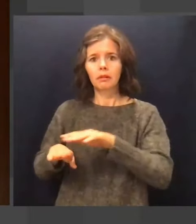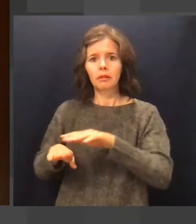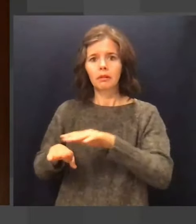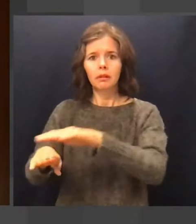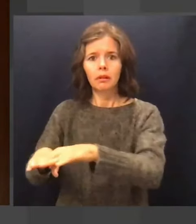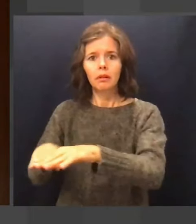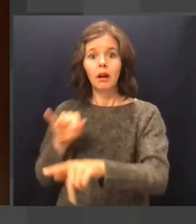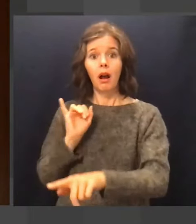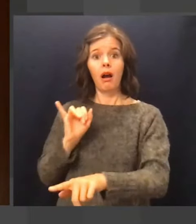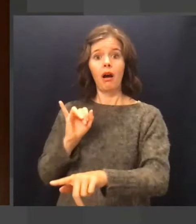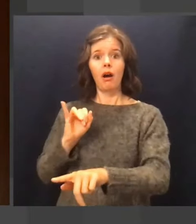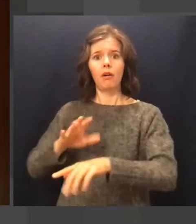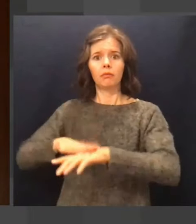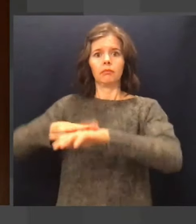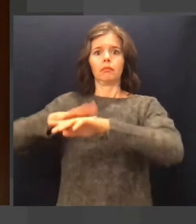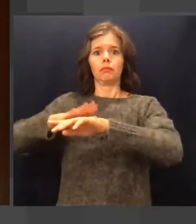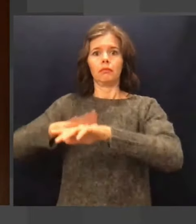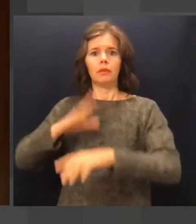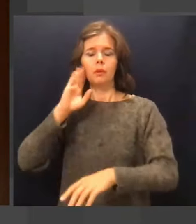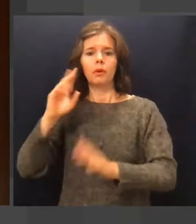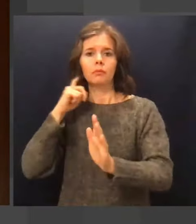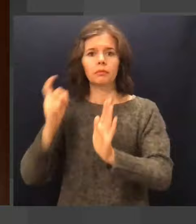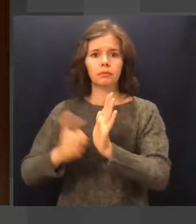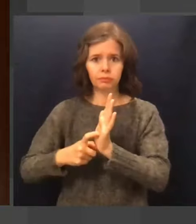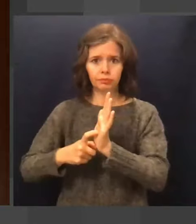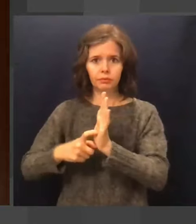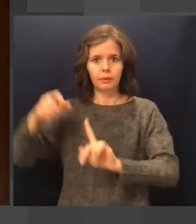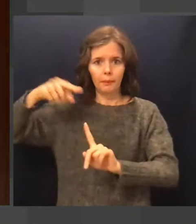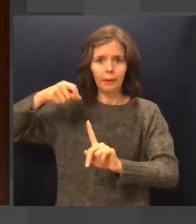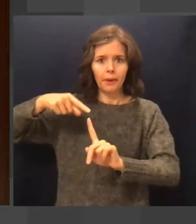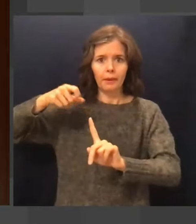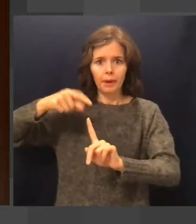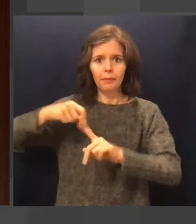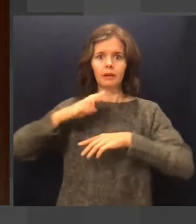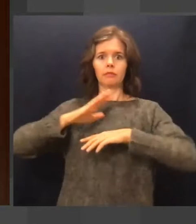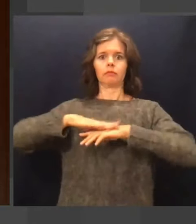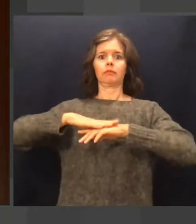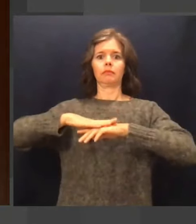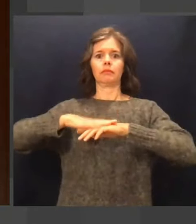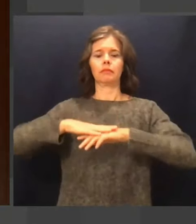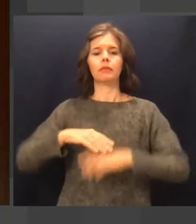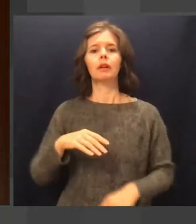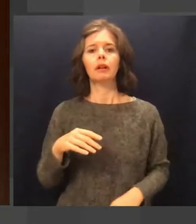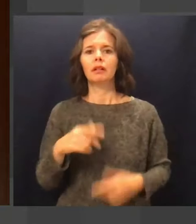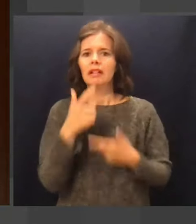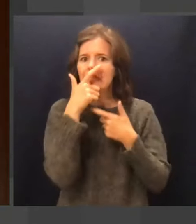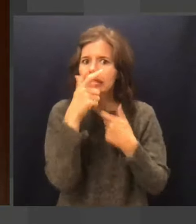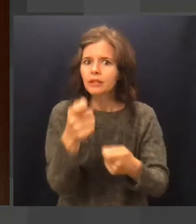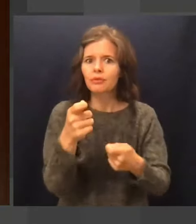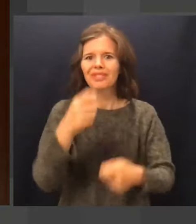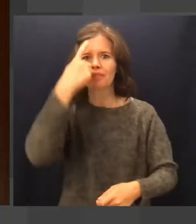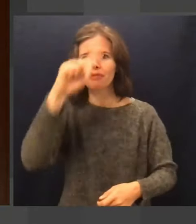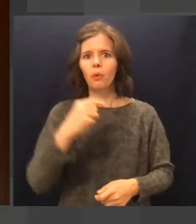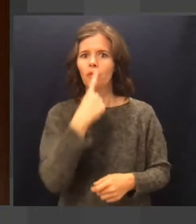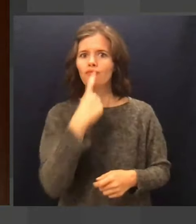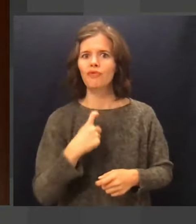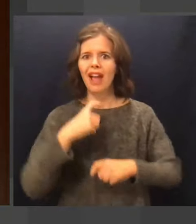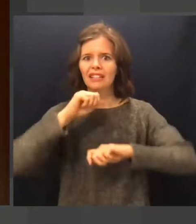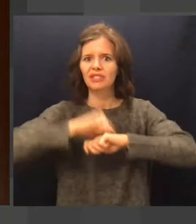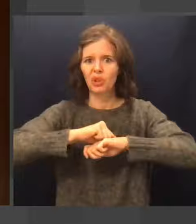DETECT THE VIOLATIONS AROUND AND EMIT A REDSTONE SIGNAL.